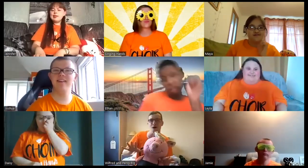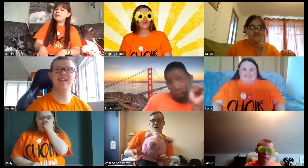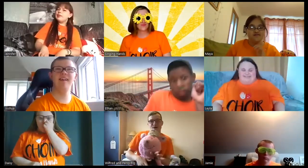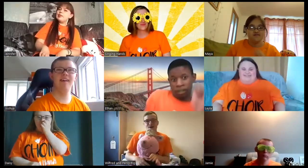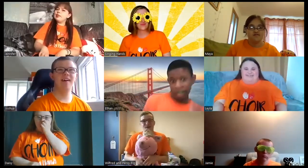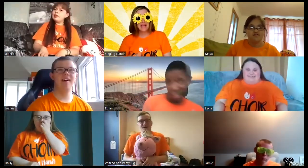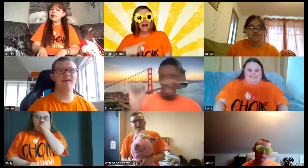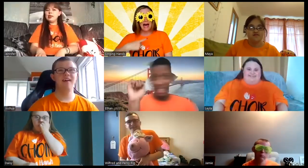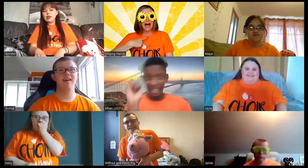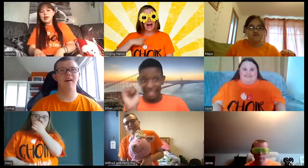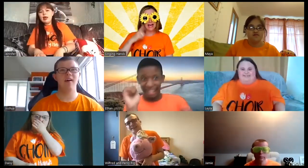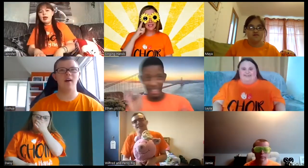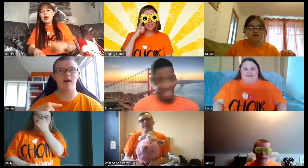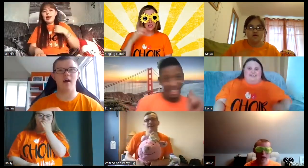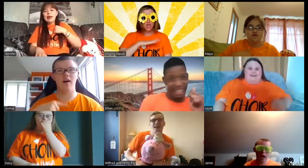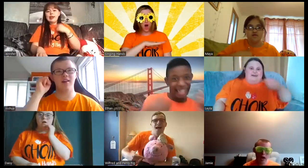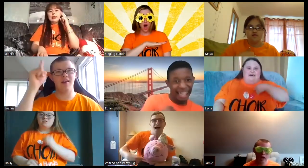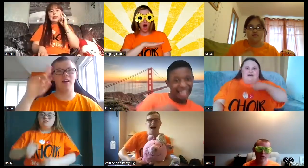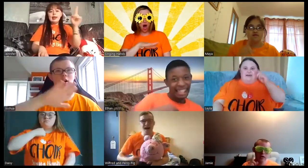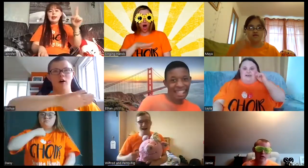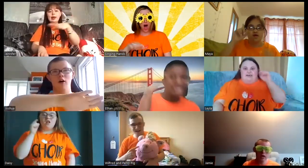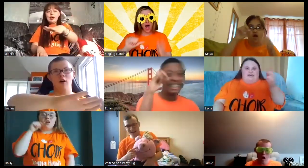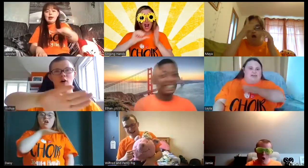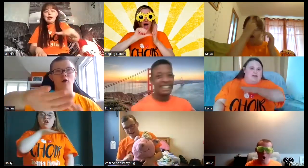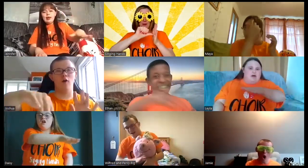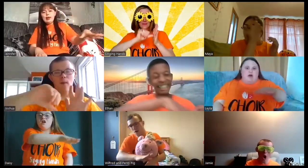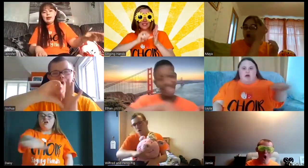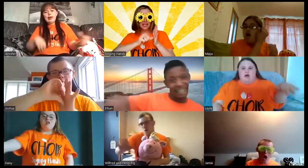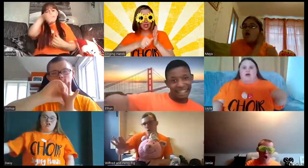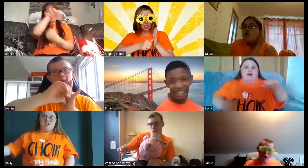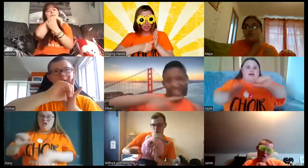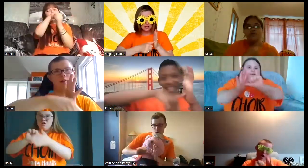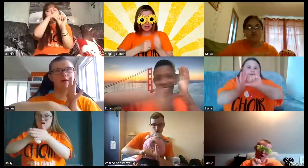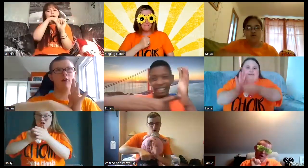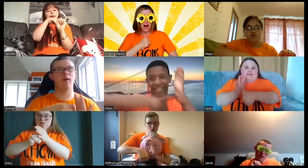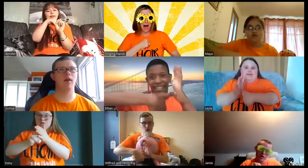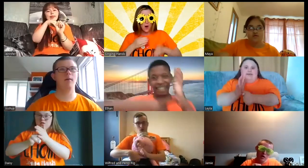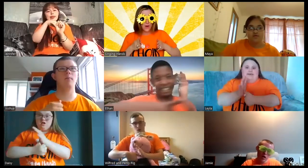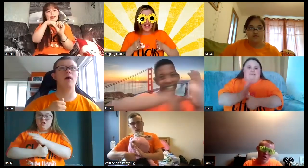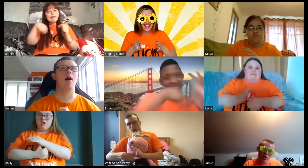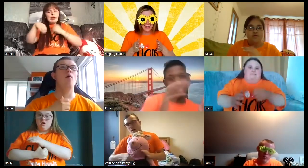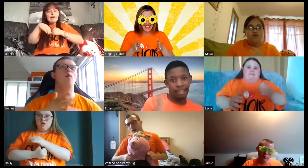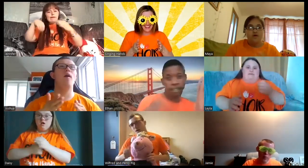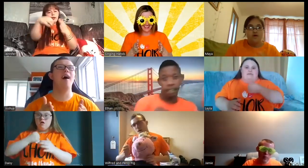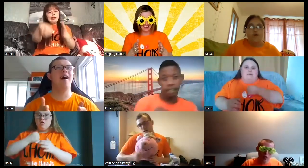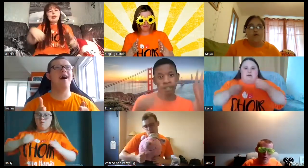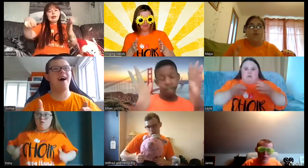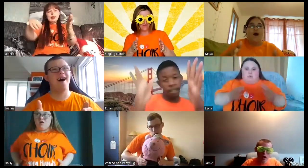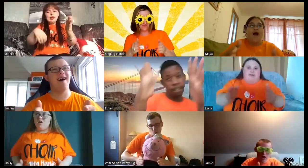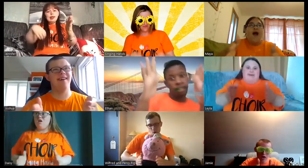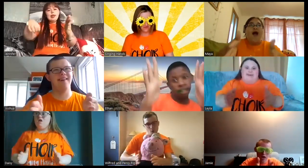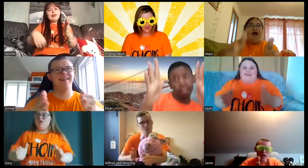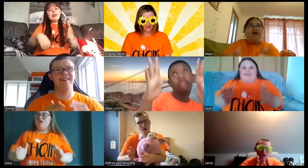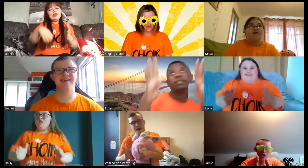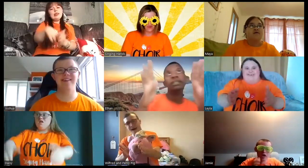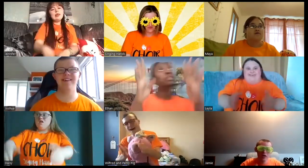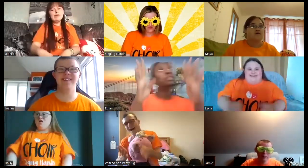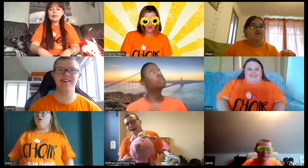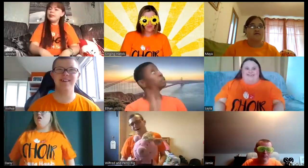I can see all obstacles in my way